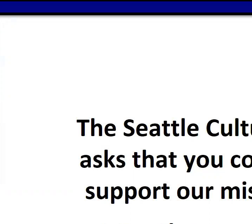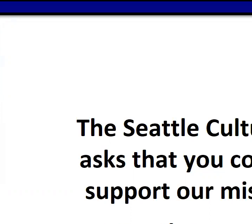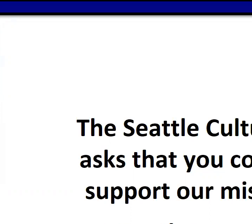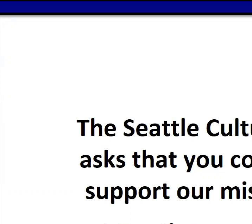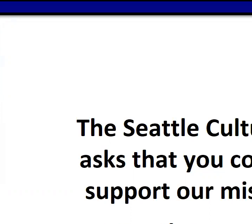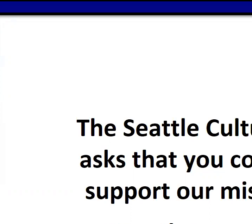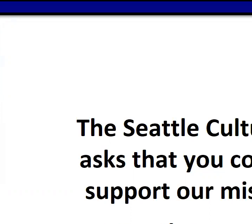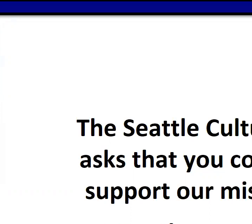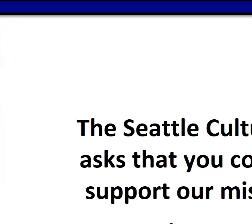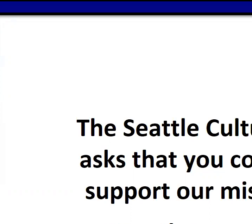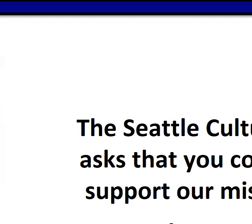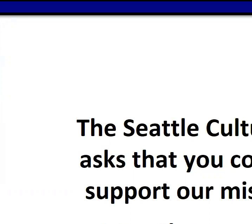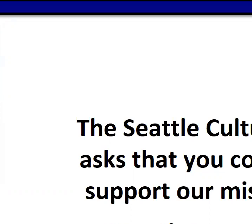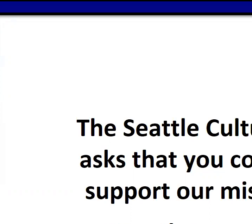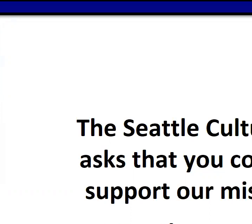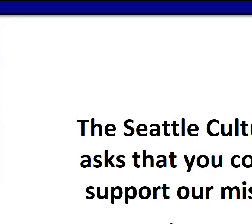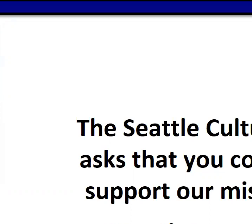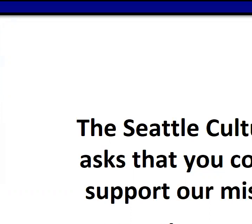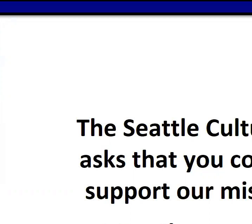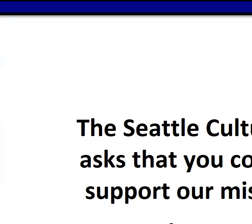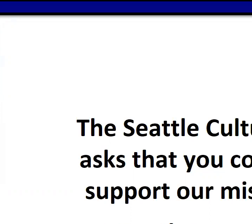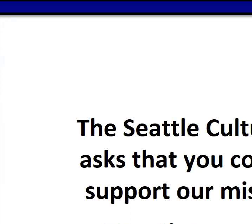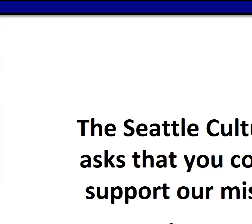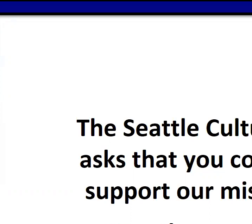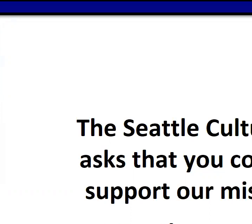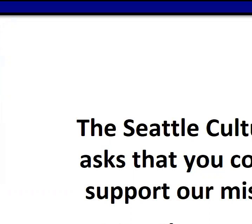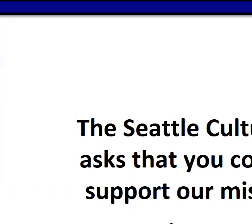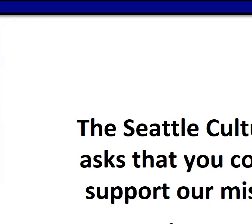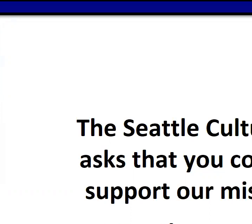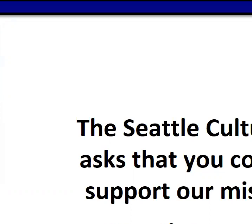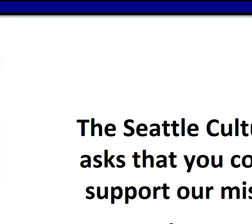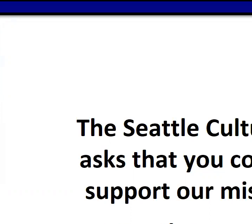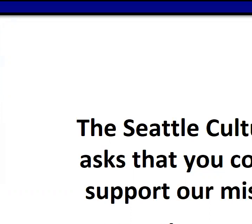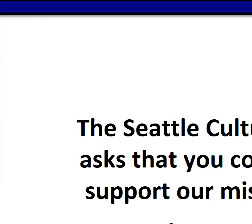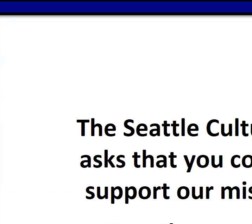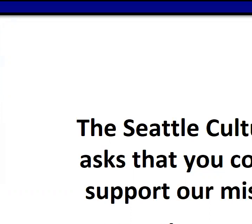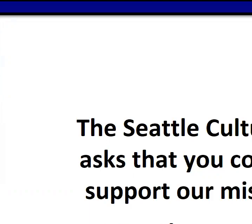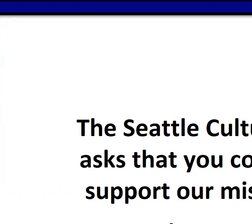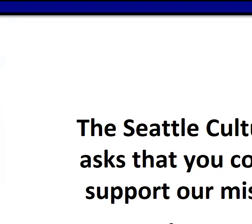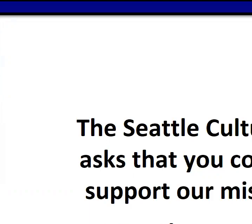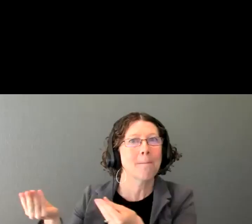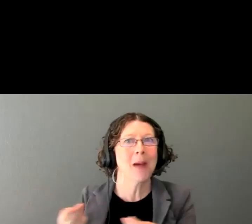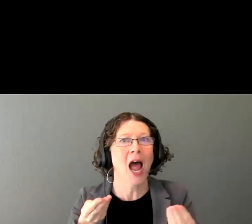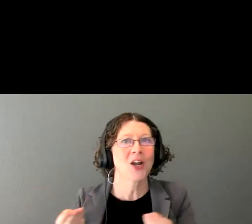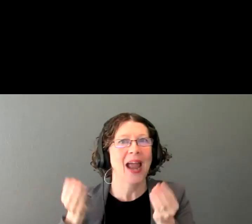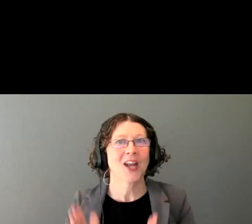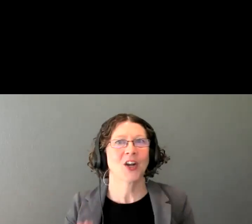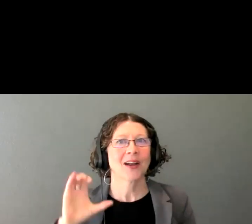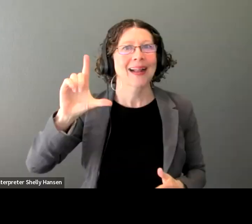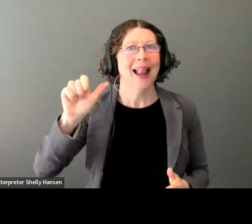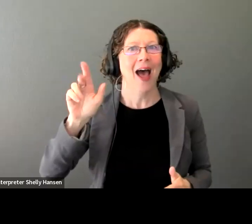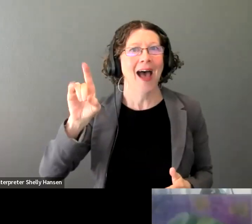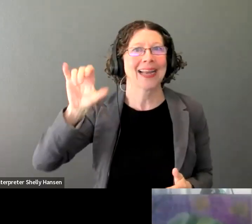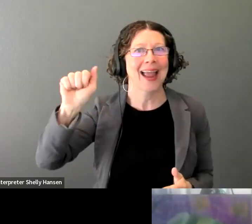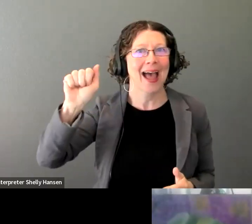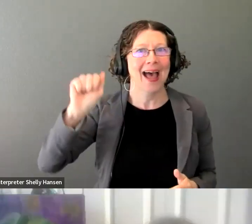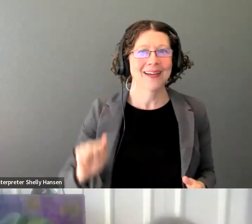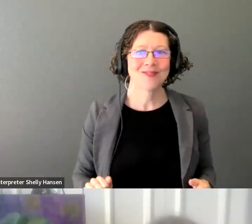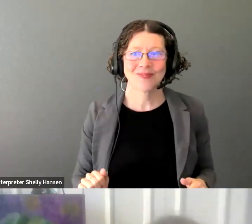And with that, I am going to hand it over today to our moderator, Claudia.